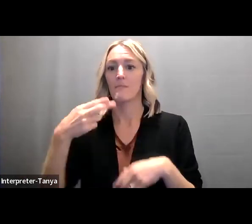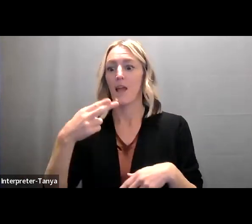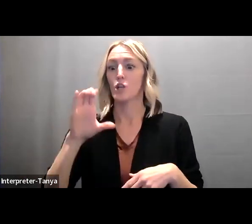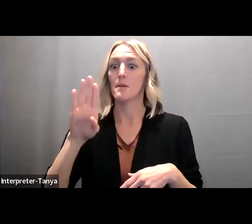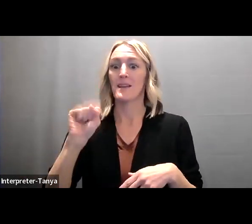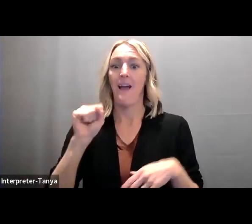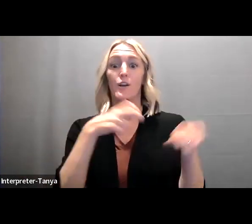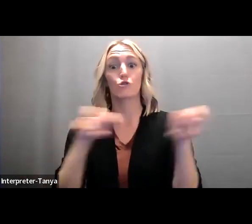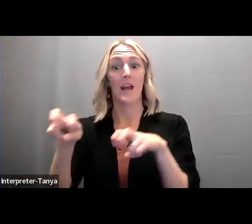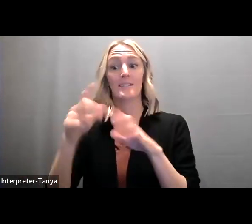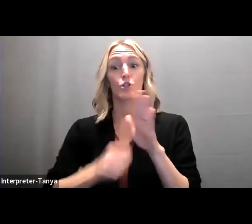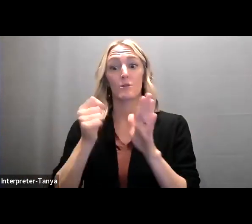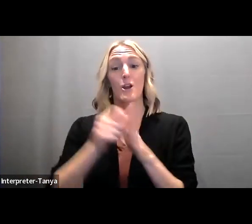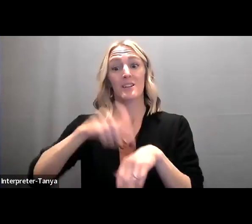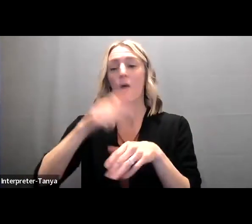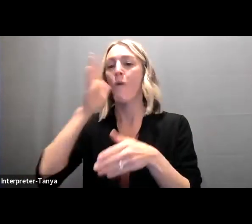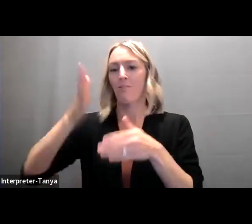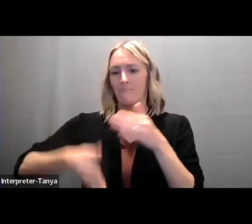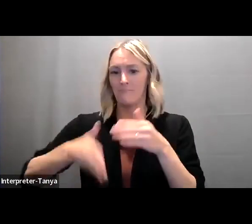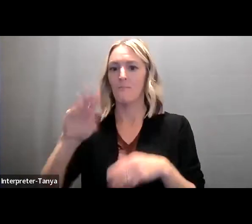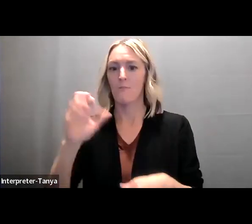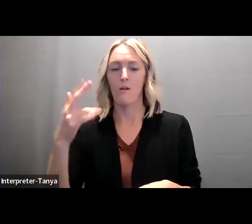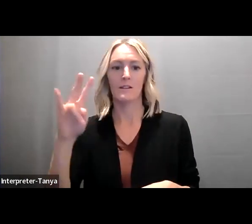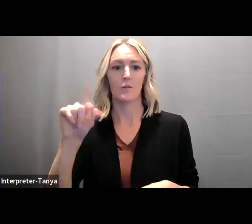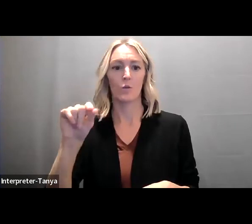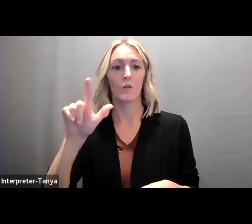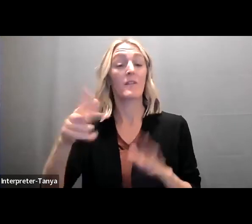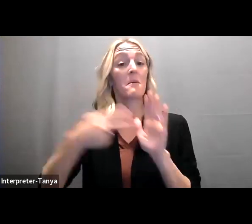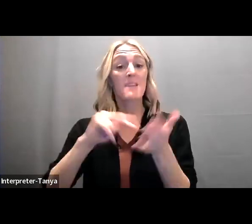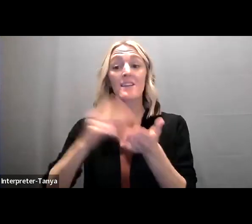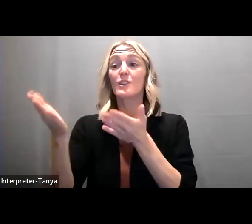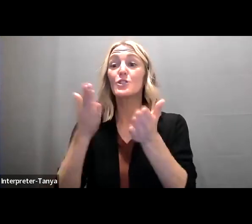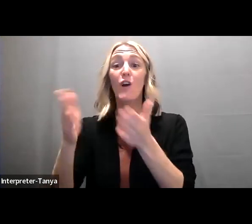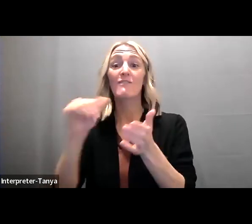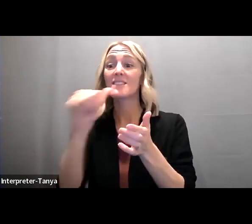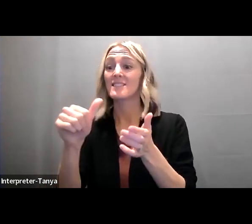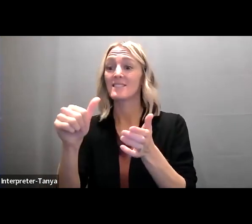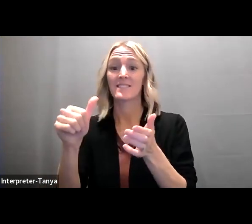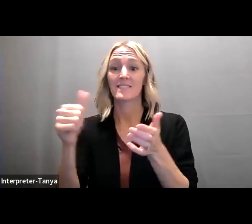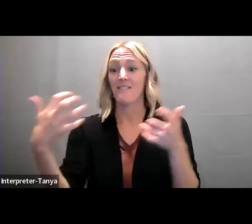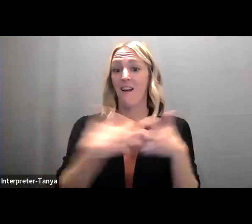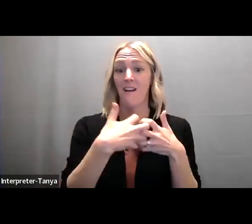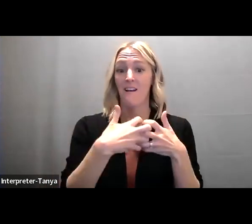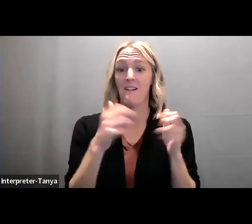period. Meaning that those services that don't align with the requirement have to come into compliance.